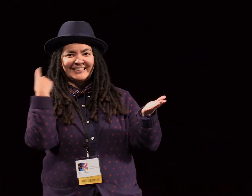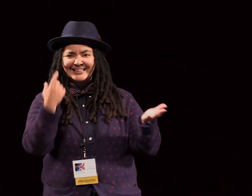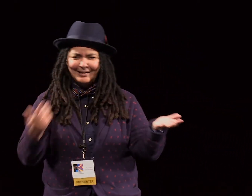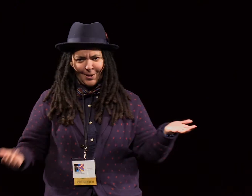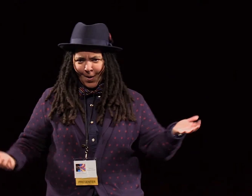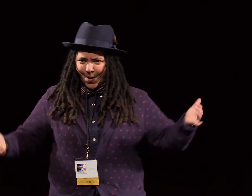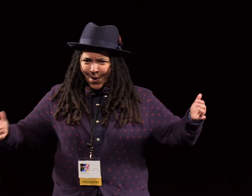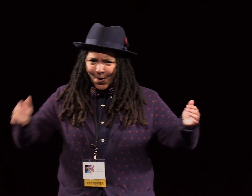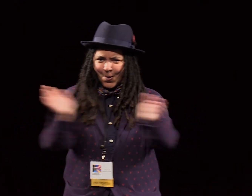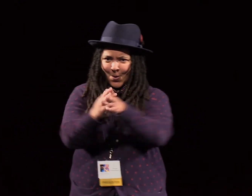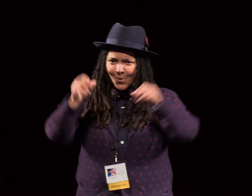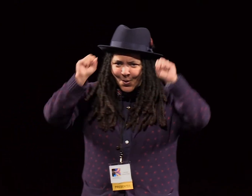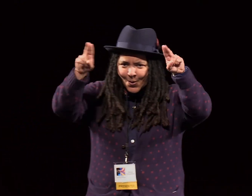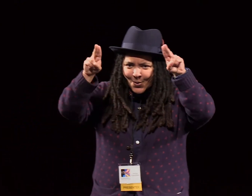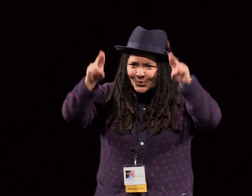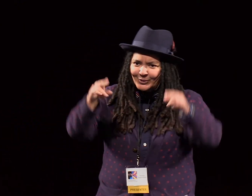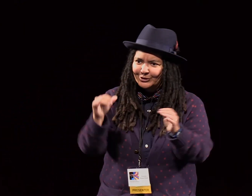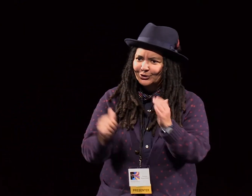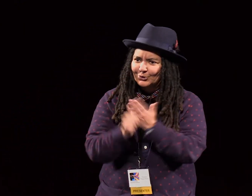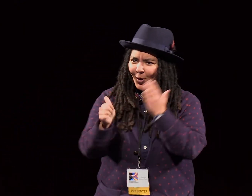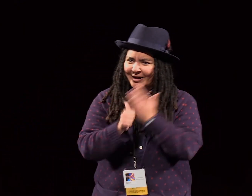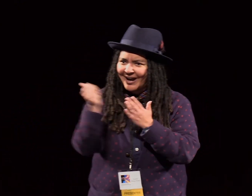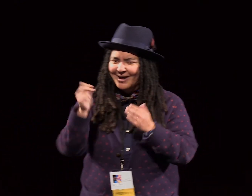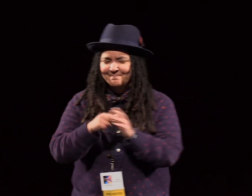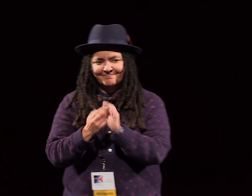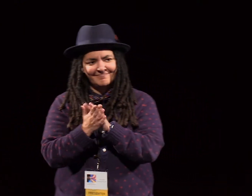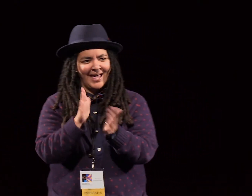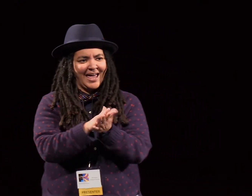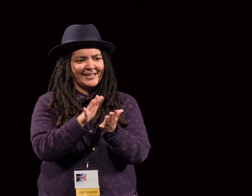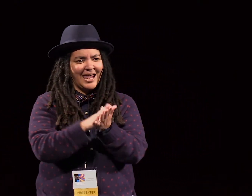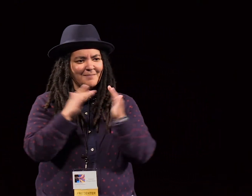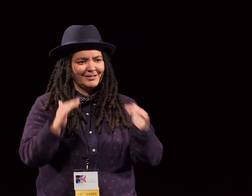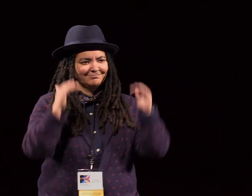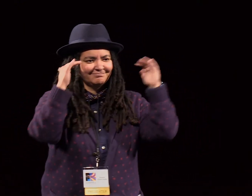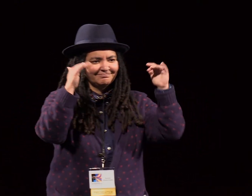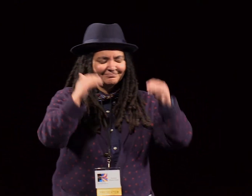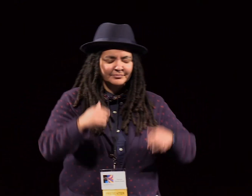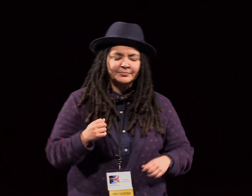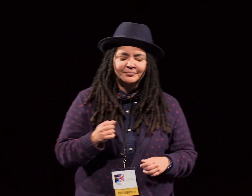This is official. It's published. It's an actual article. So, next level.